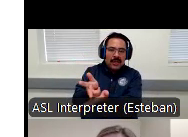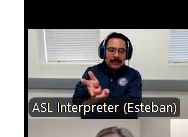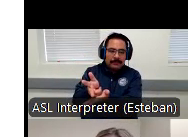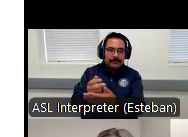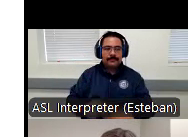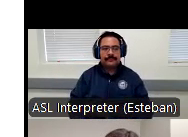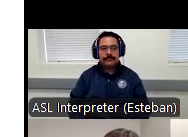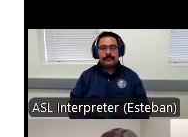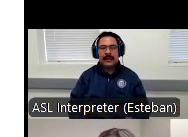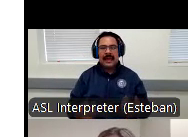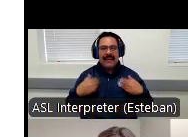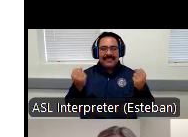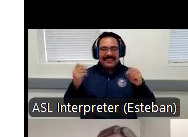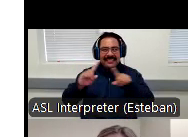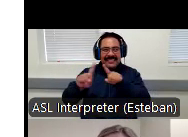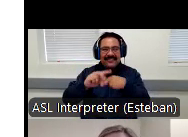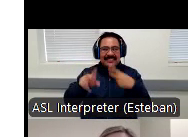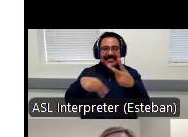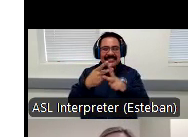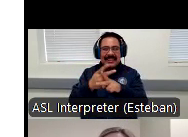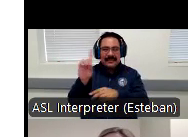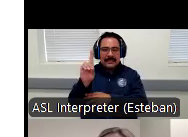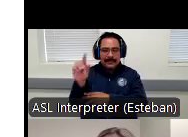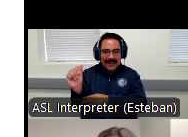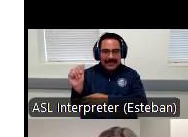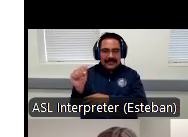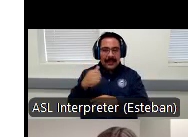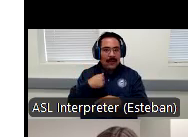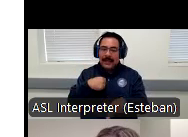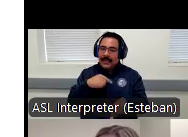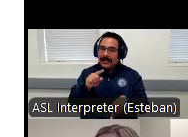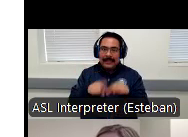There are so many different types of disabilities, and we couldn't possibly cover them all in this